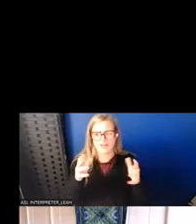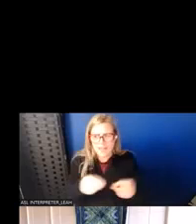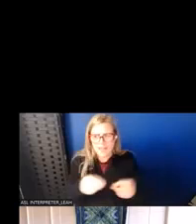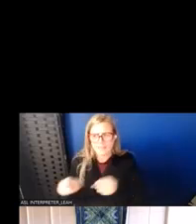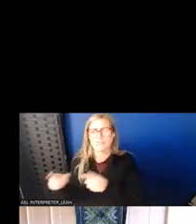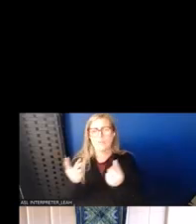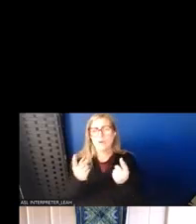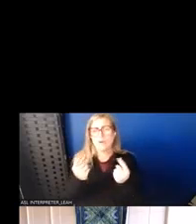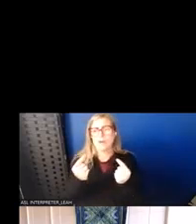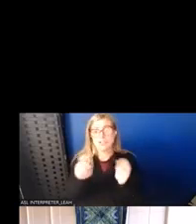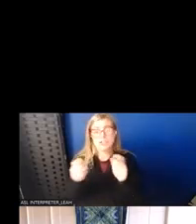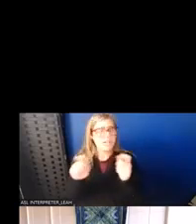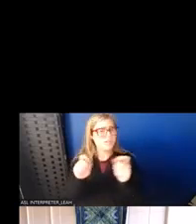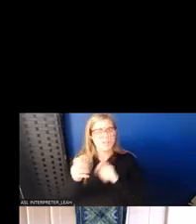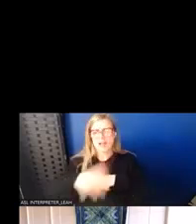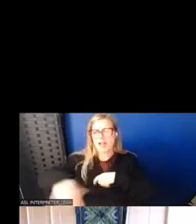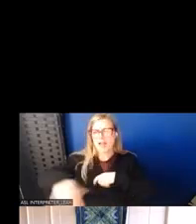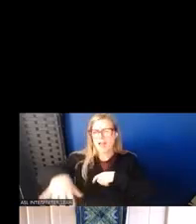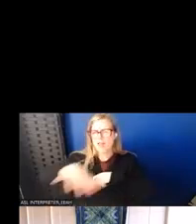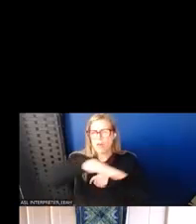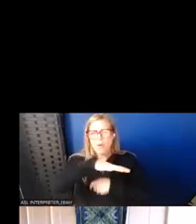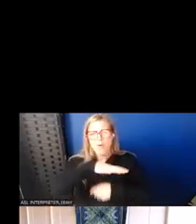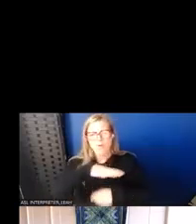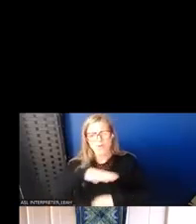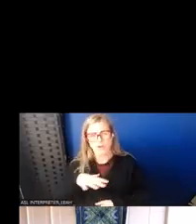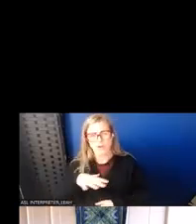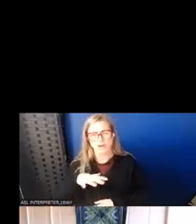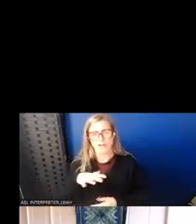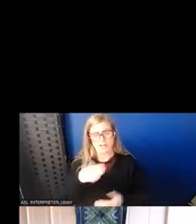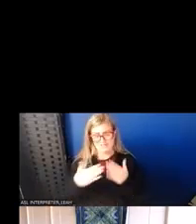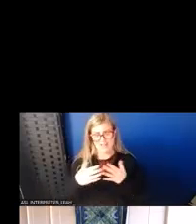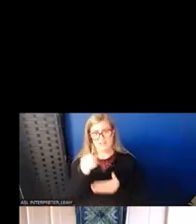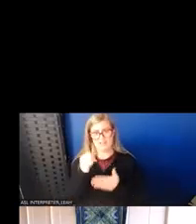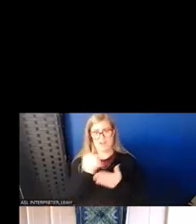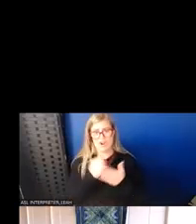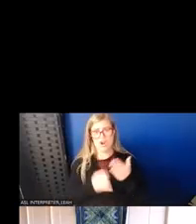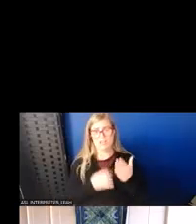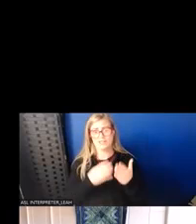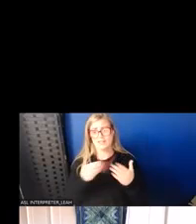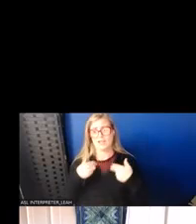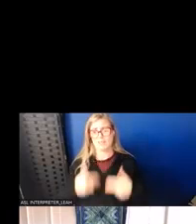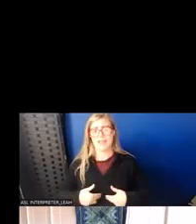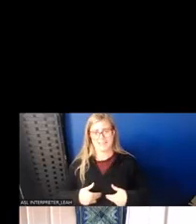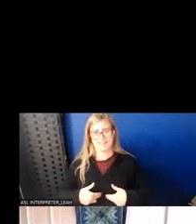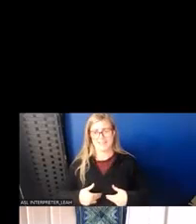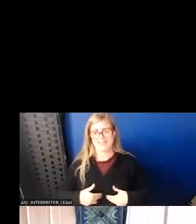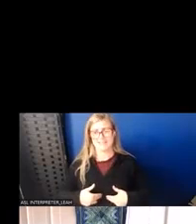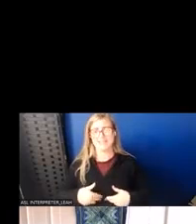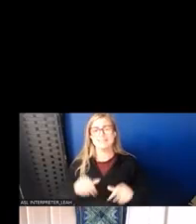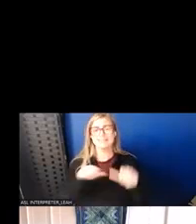and even in the arts and humanities, that science is now a collective enterprise. Next slide.